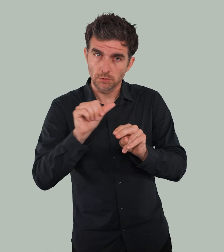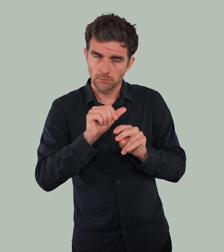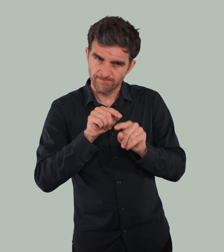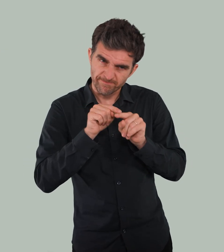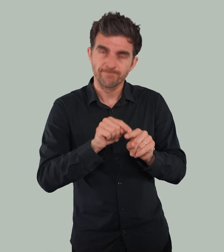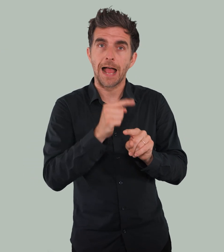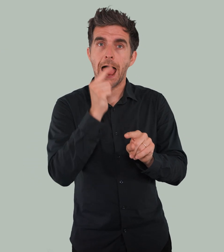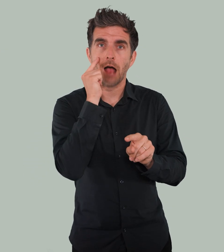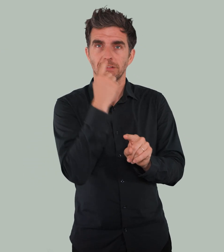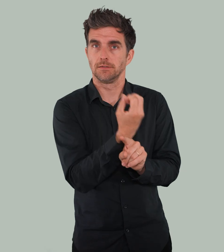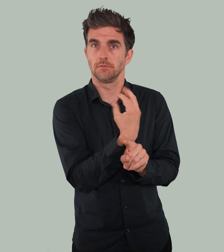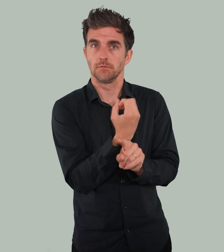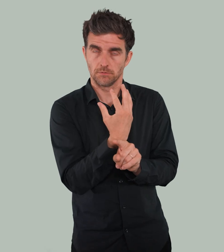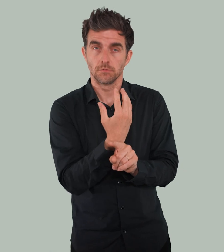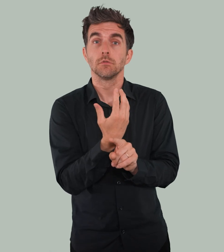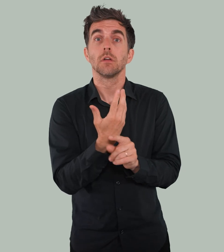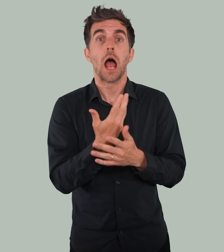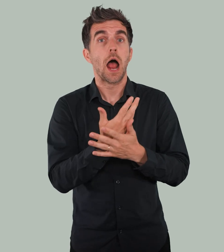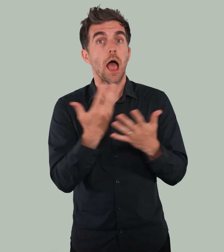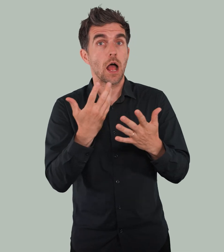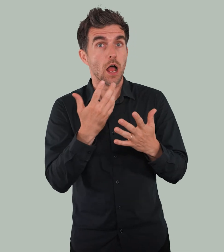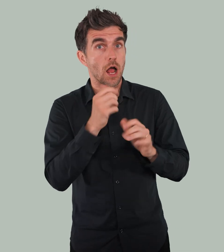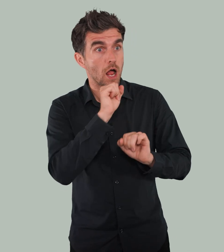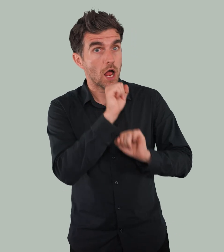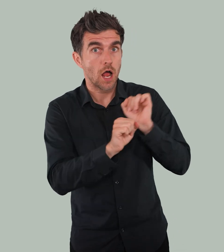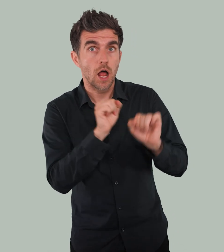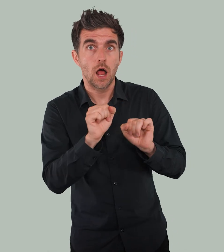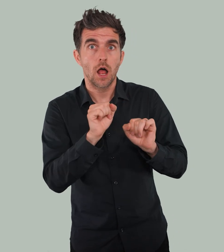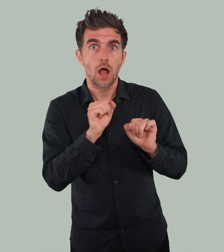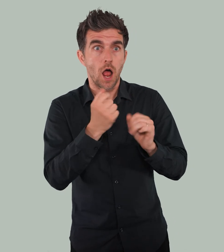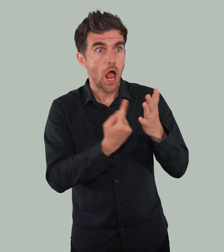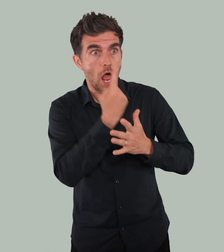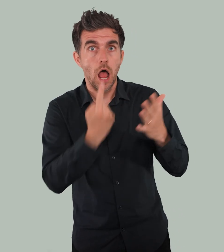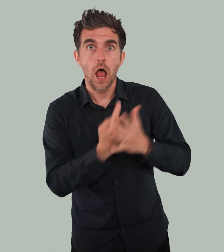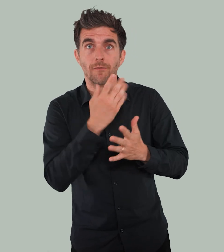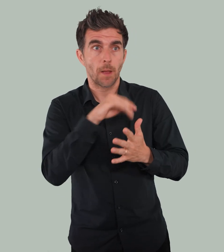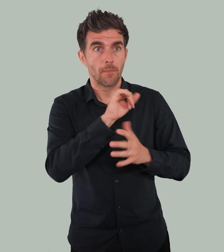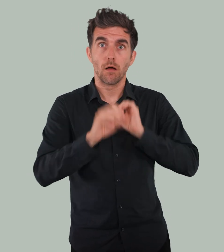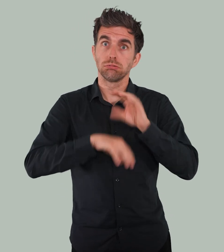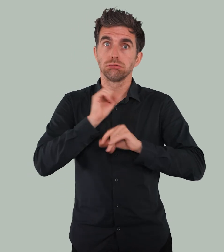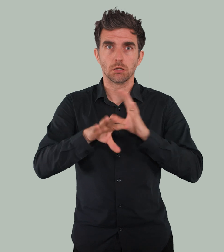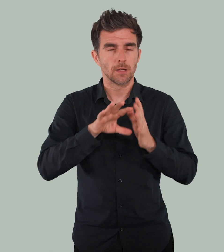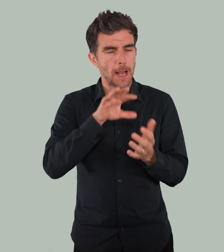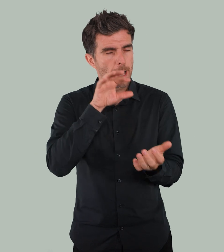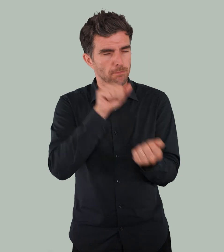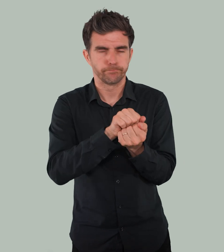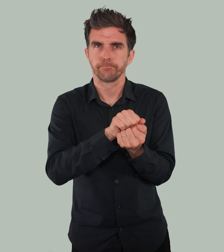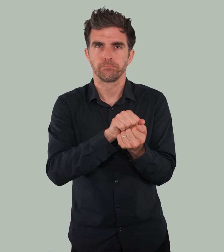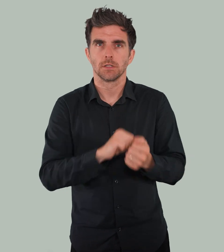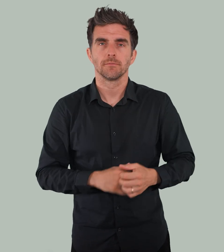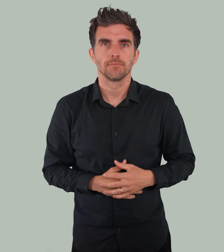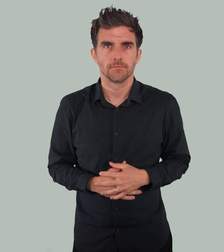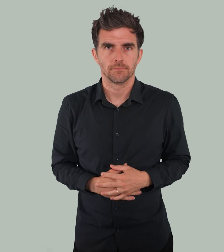to the evidence, and that nuance within lived experience responses was preserved.